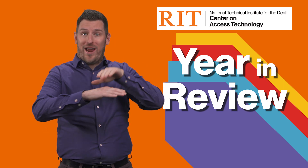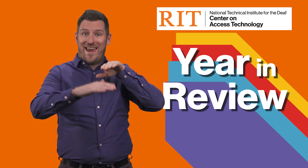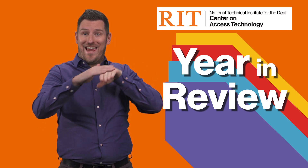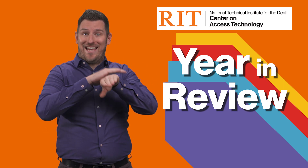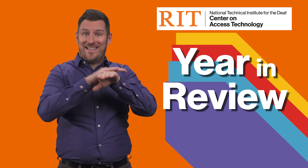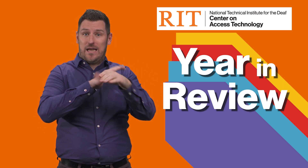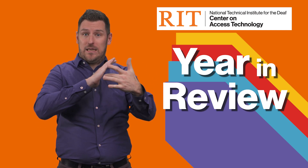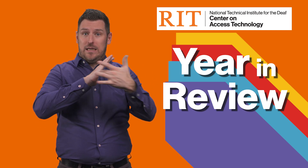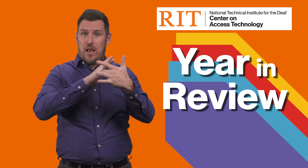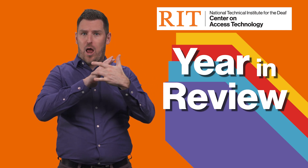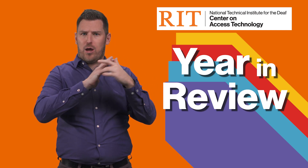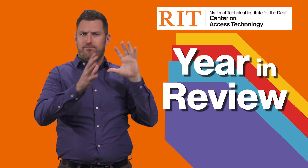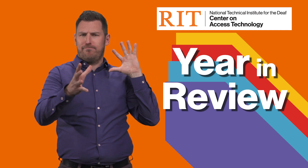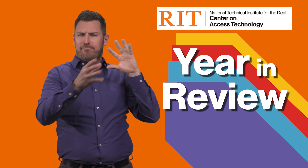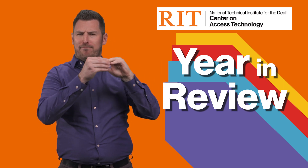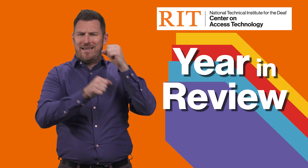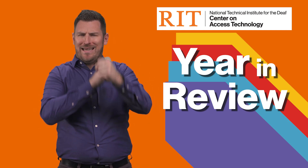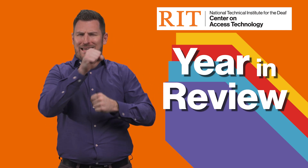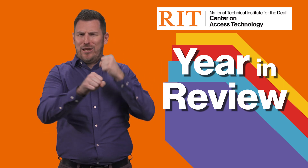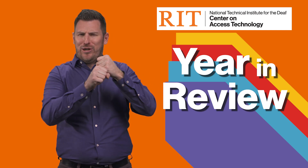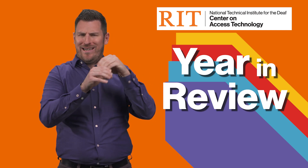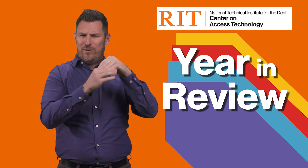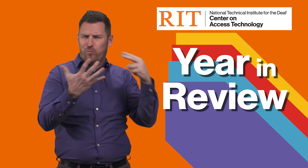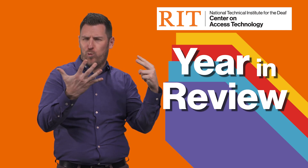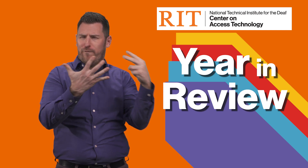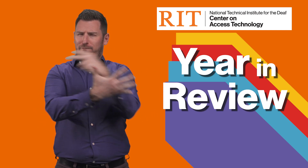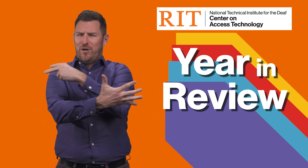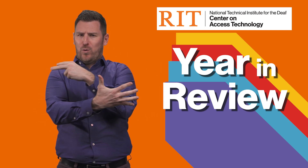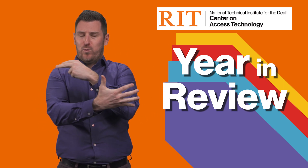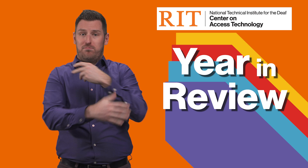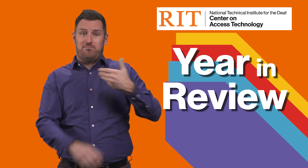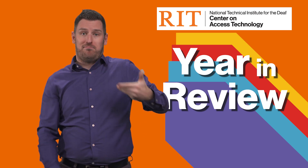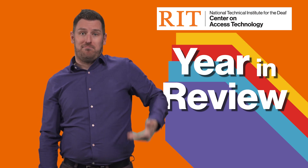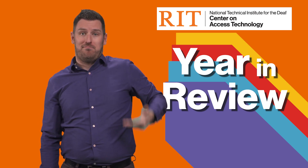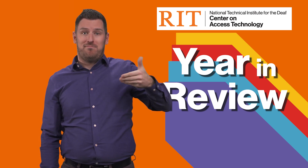Welcome to the Center on Access Technology’s Year in Review.